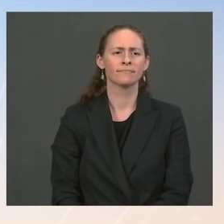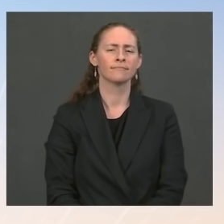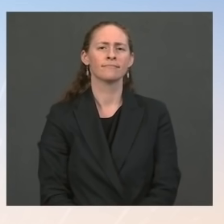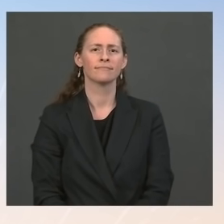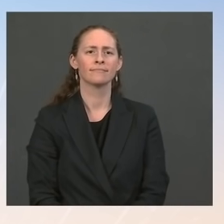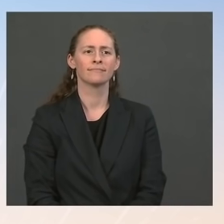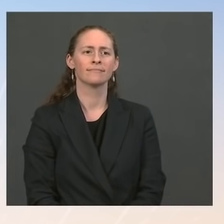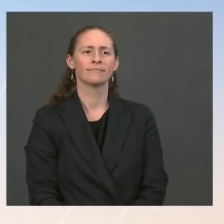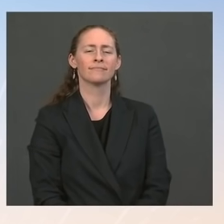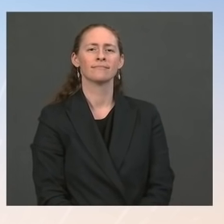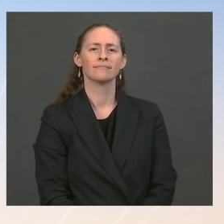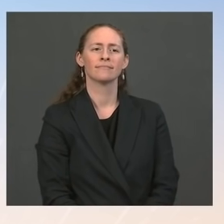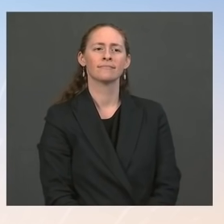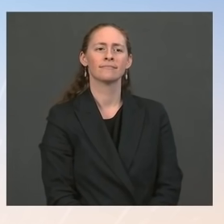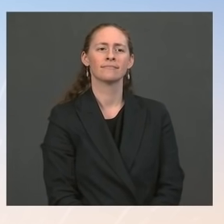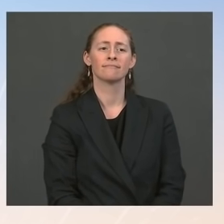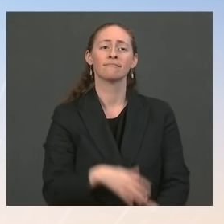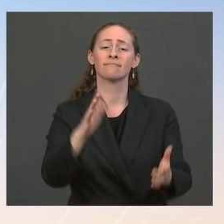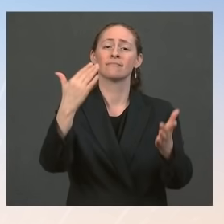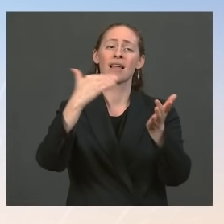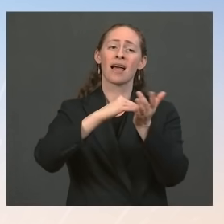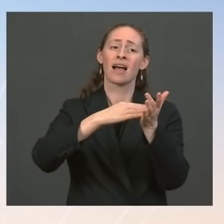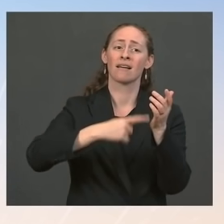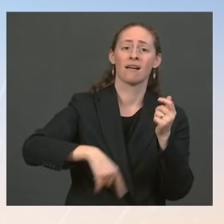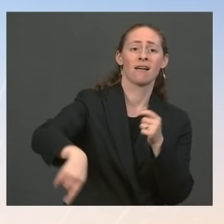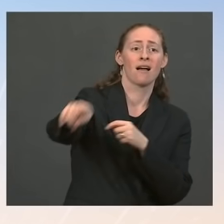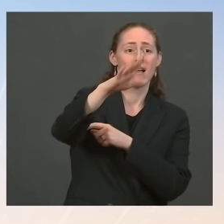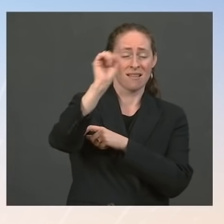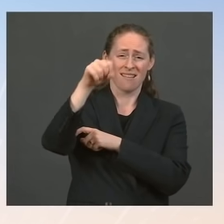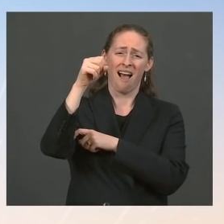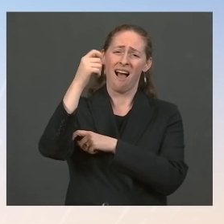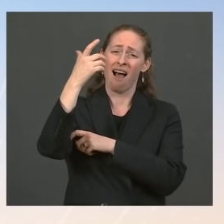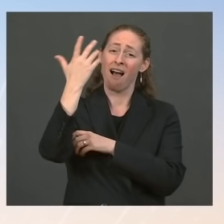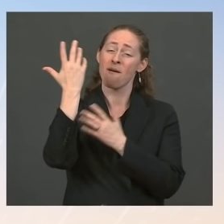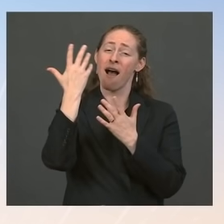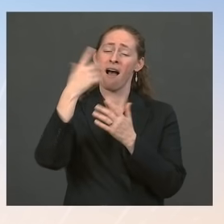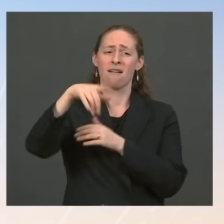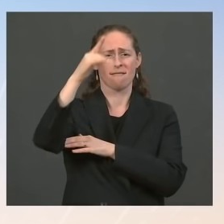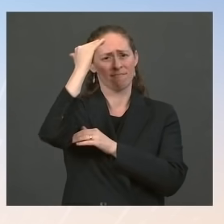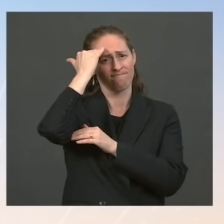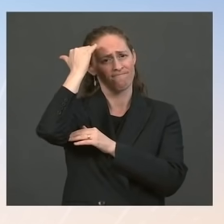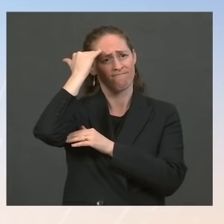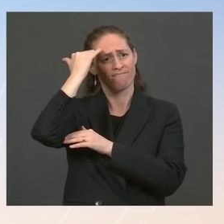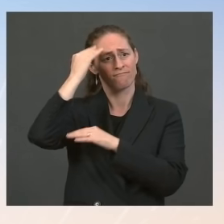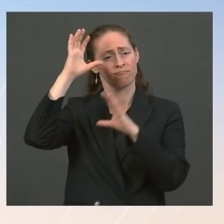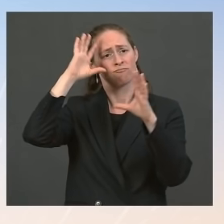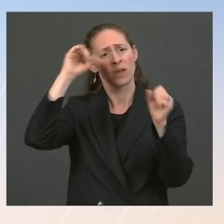that what the American public can know and understand is that the President will welcome and take